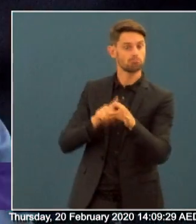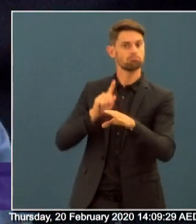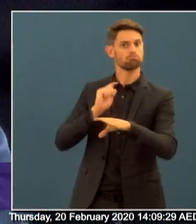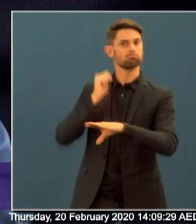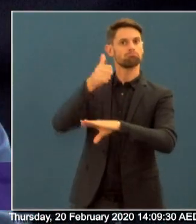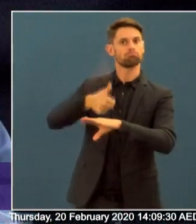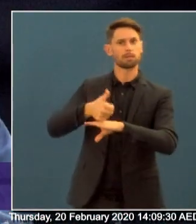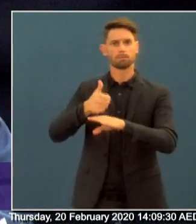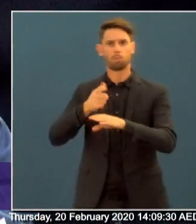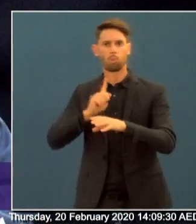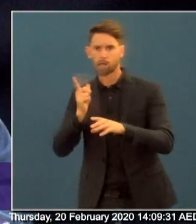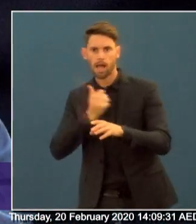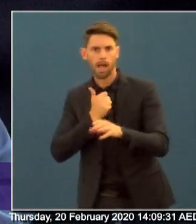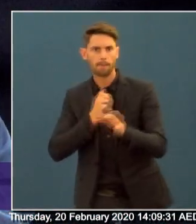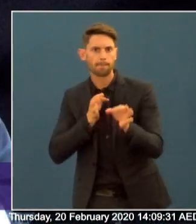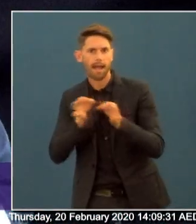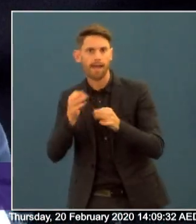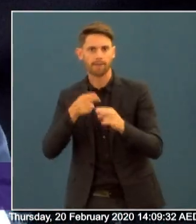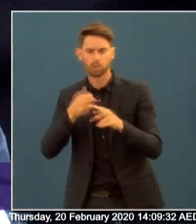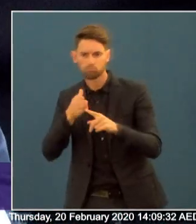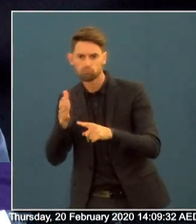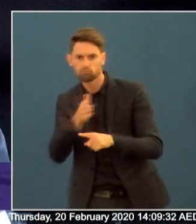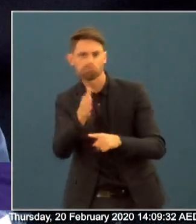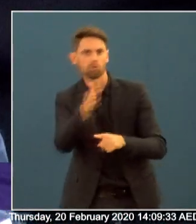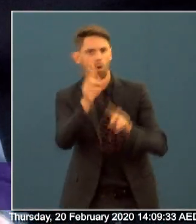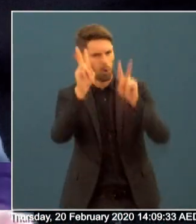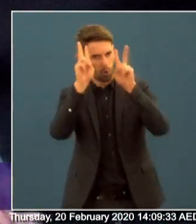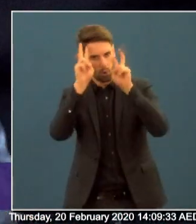I'm not directly responsible for that National Roadmap.